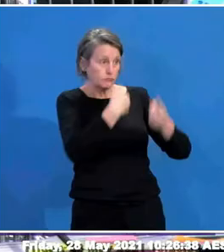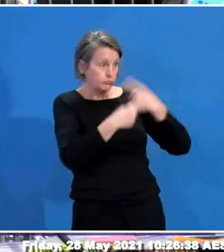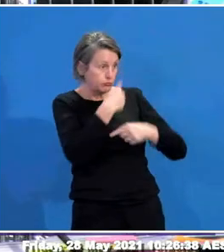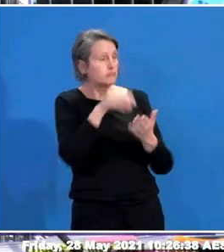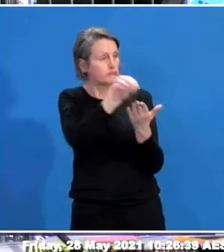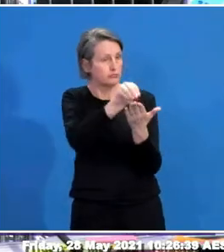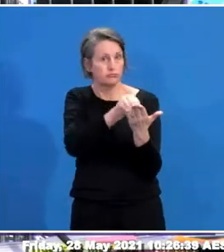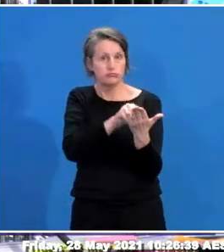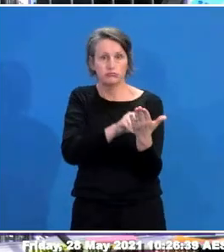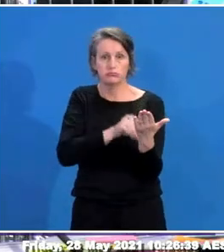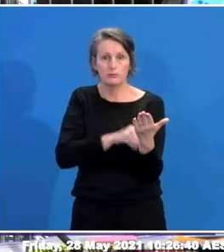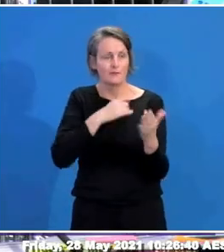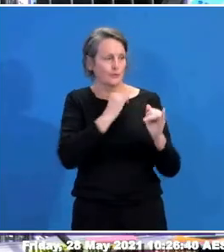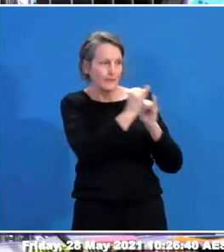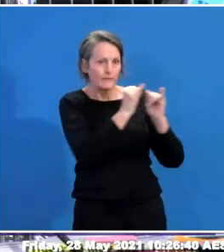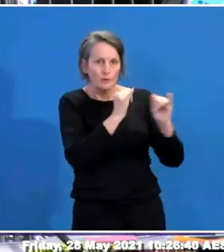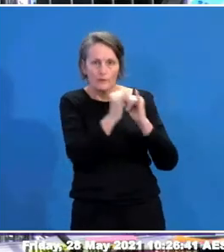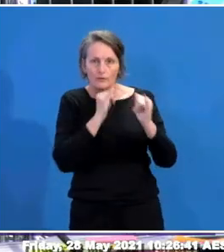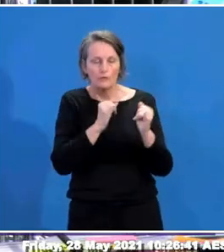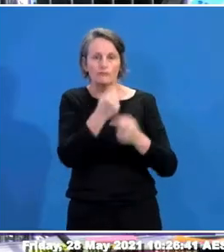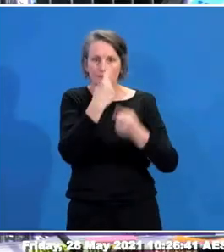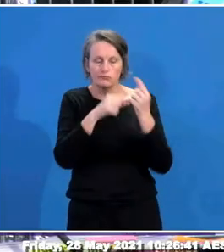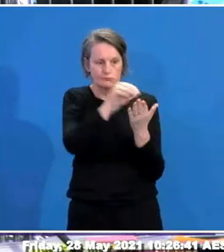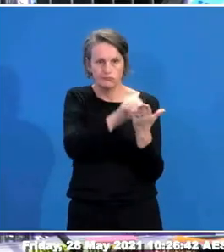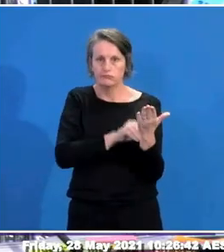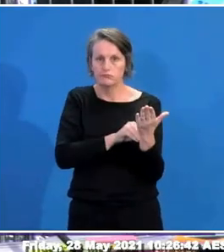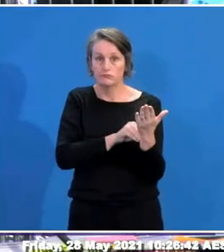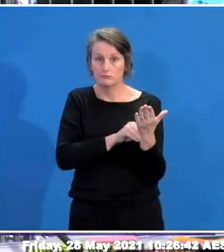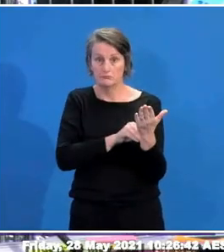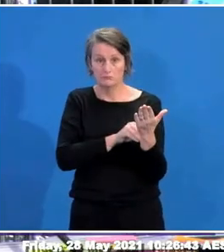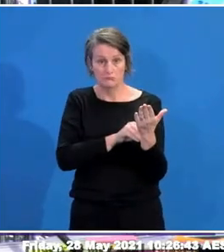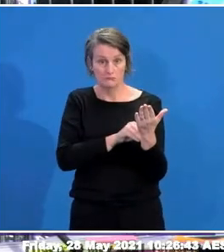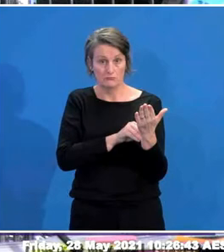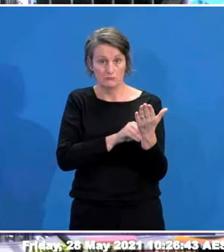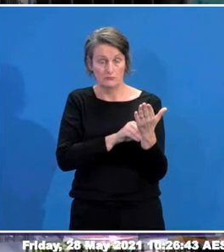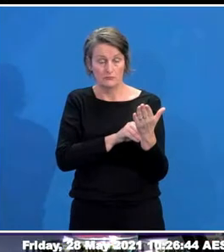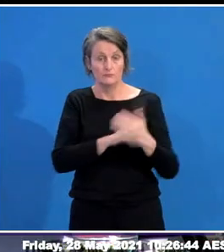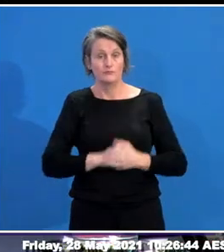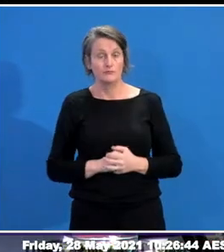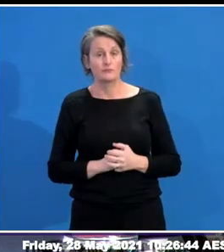in the course of her investigation; did you hear her give that evidence in the week? Yes.